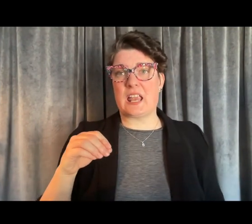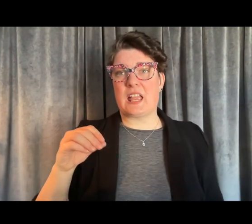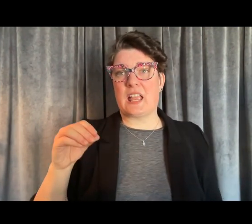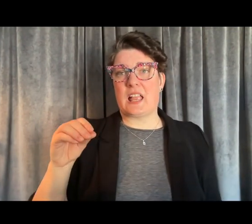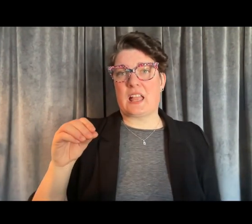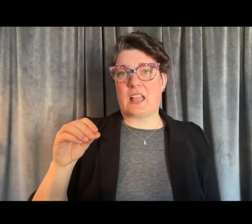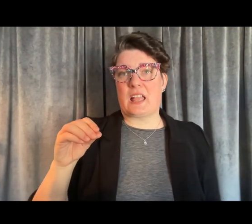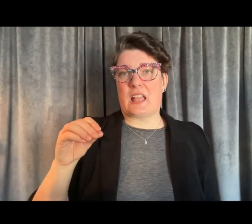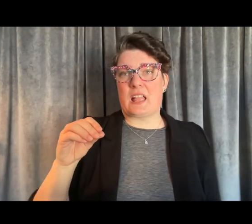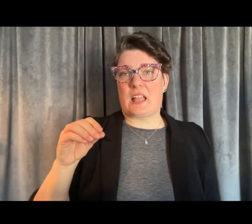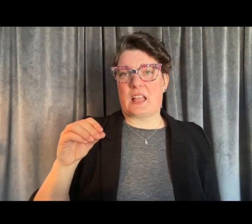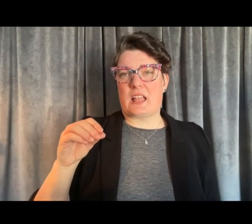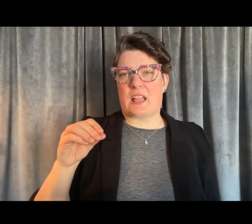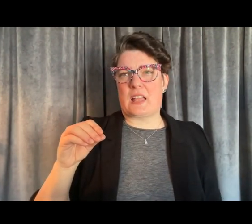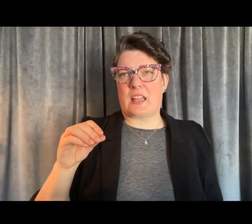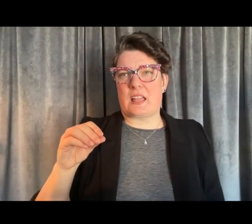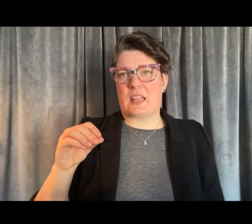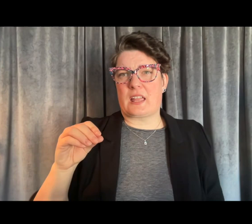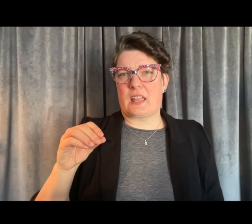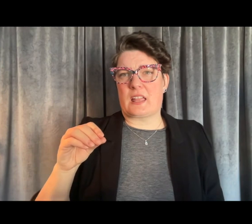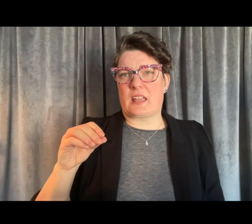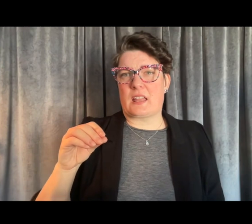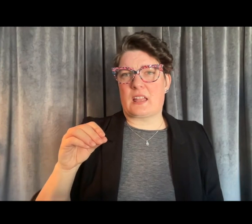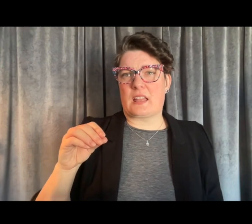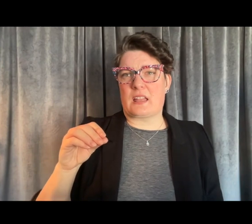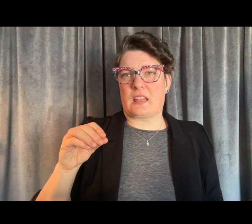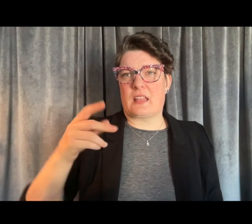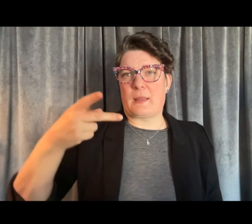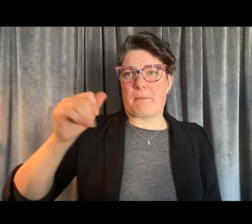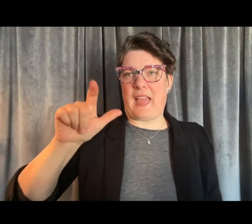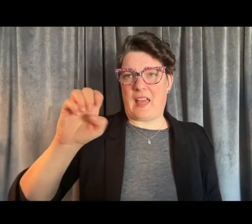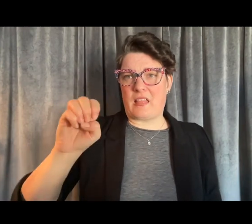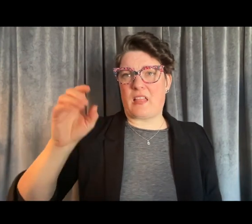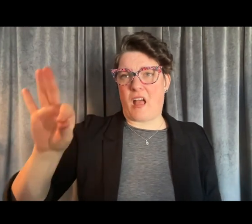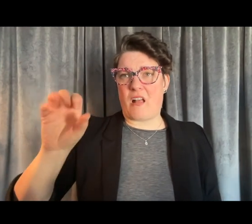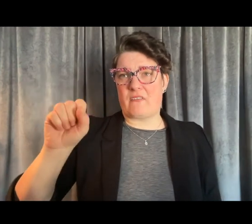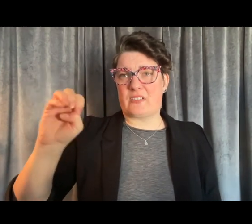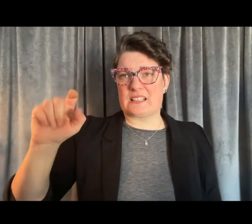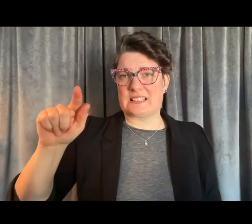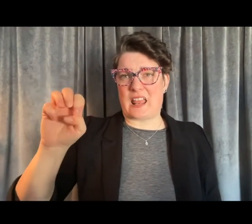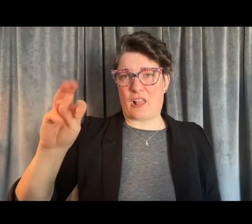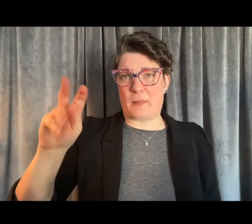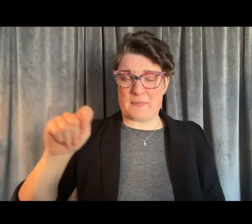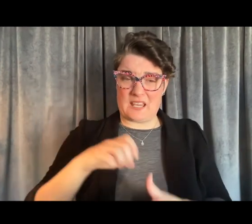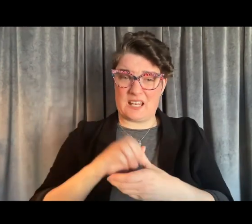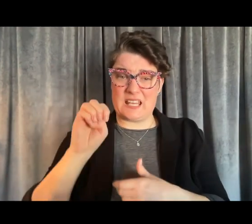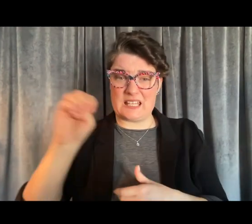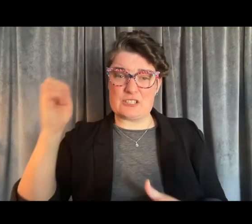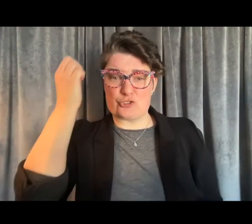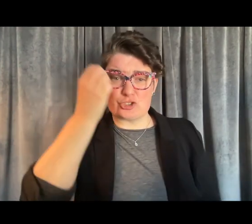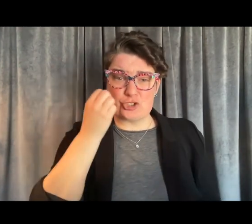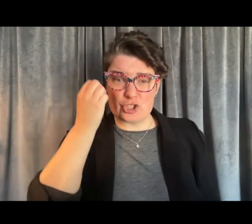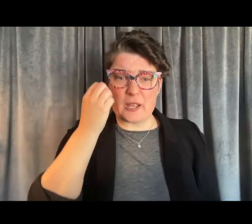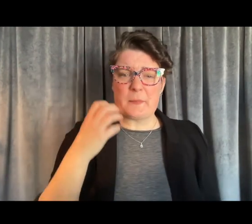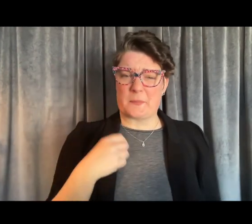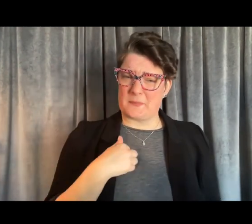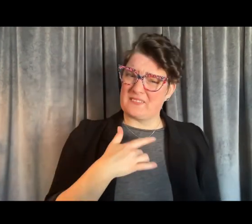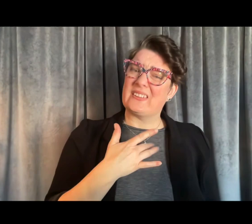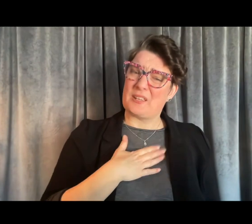And I deeply feel like it's my calling to undo some of the choices that